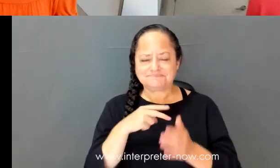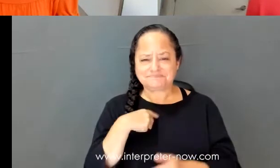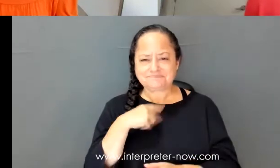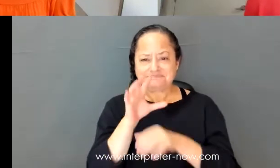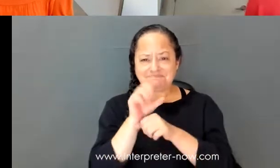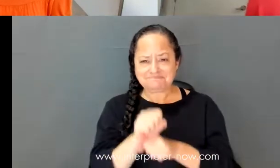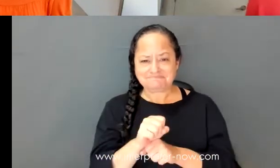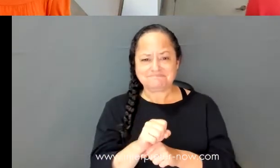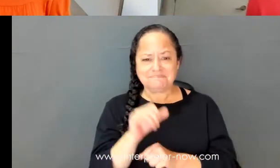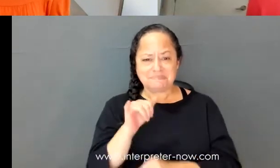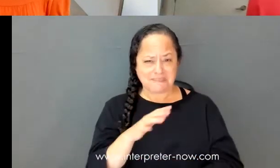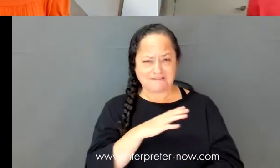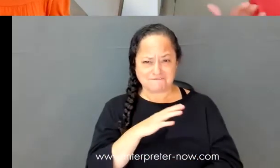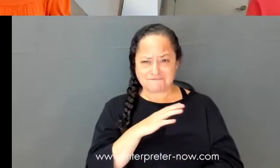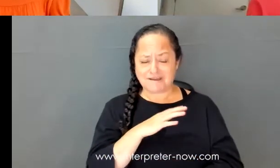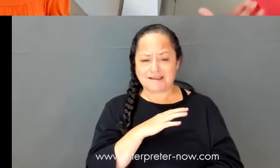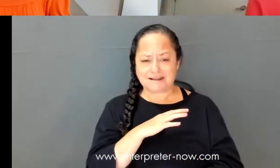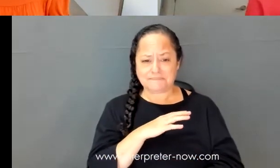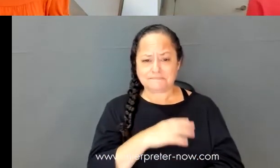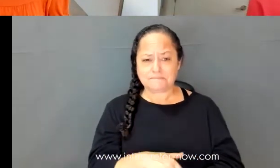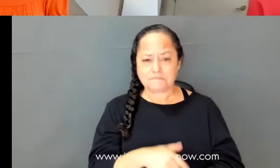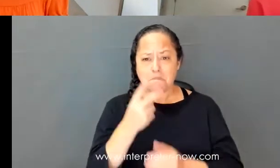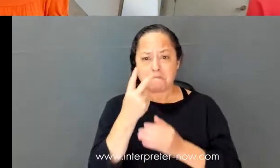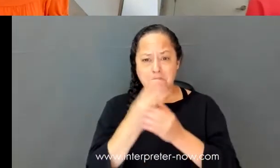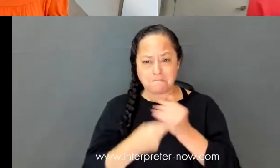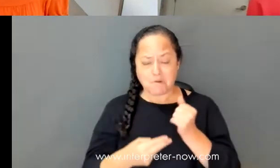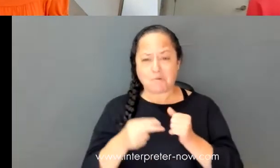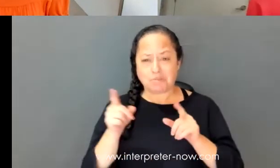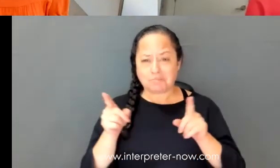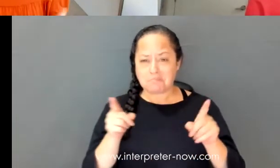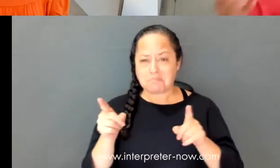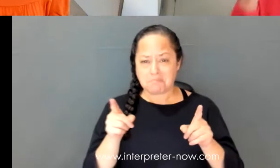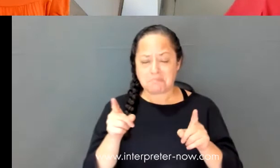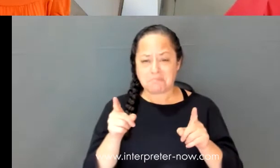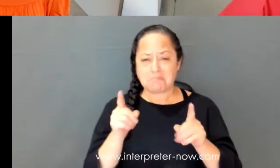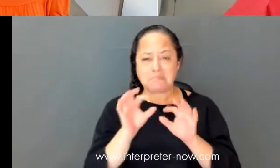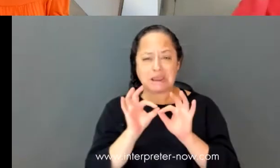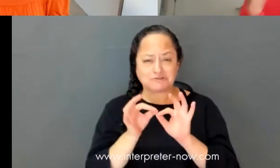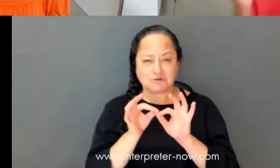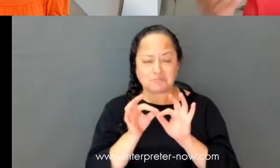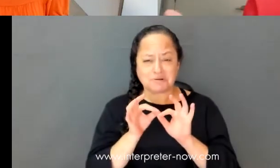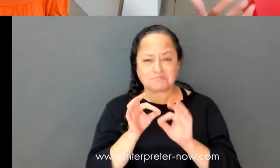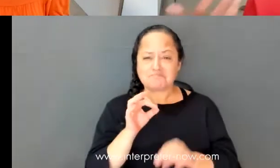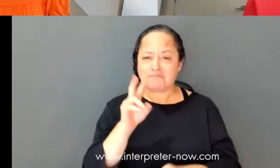That's totally fine. And both sort of, you know, interpretations absolutely are valid. Right?